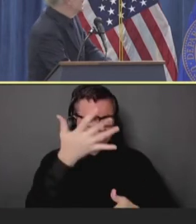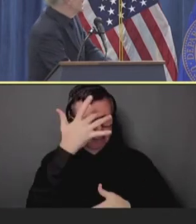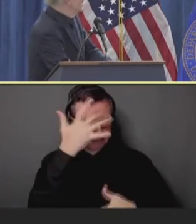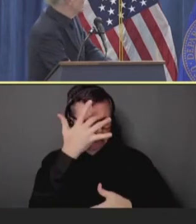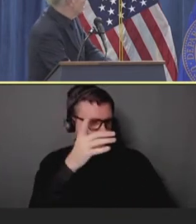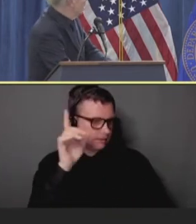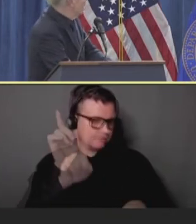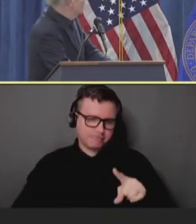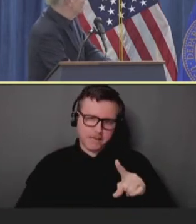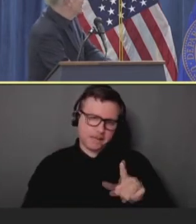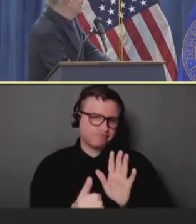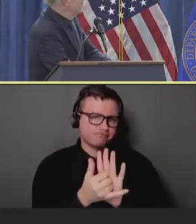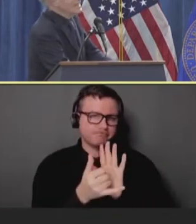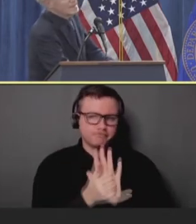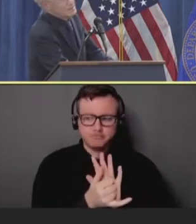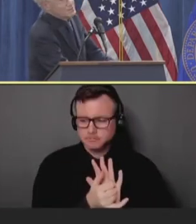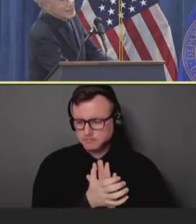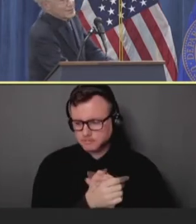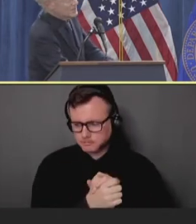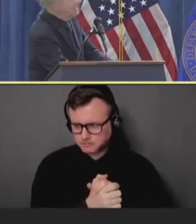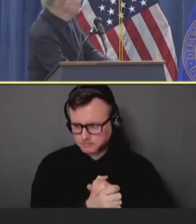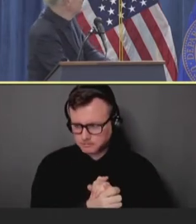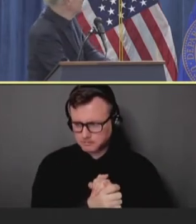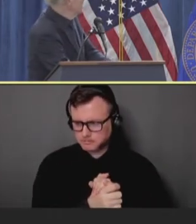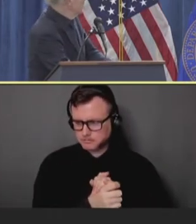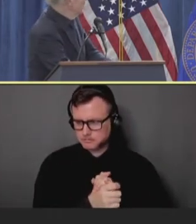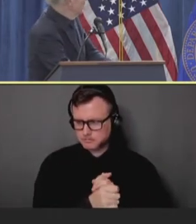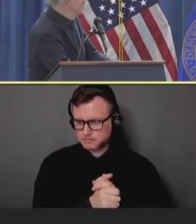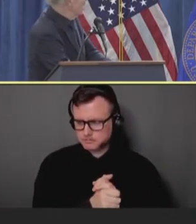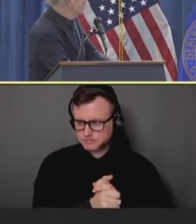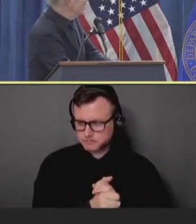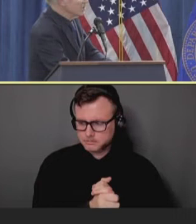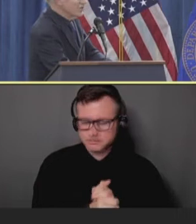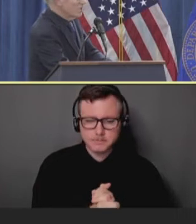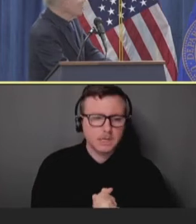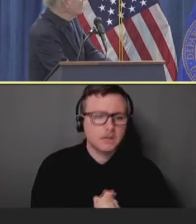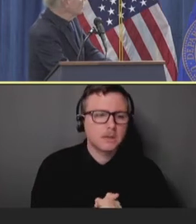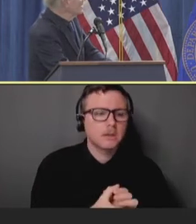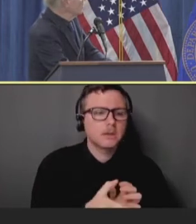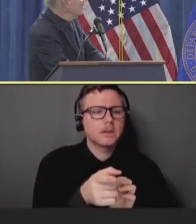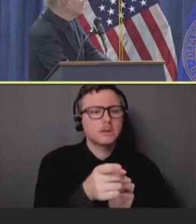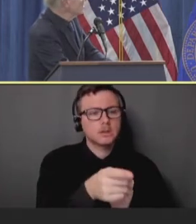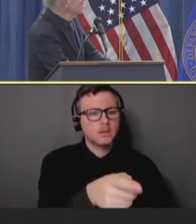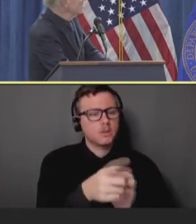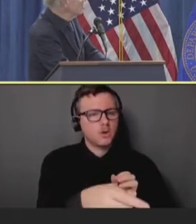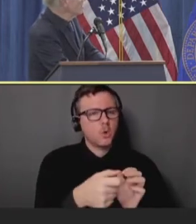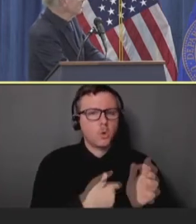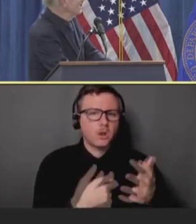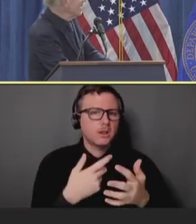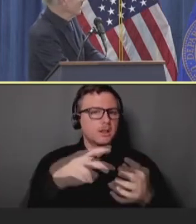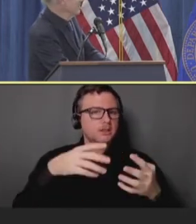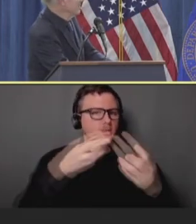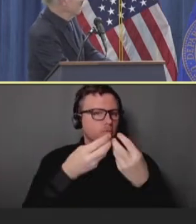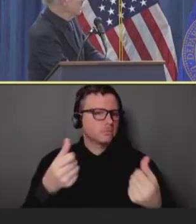Okay. And then we have the statement, "the eradication of polio in the Americas, Europe and Africa